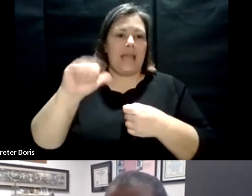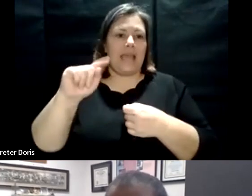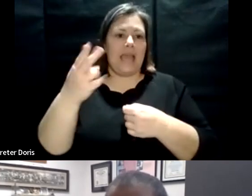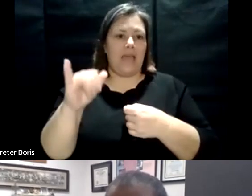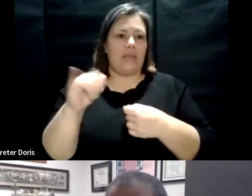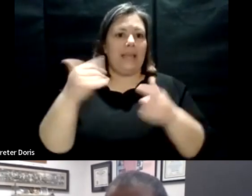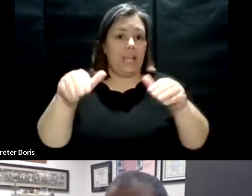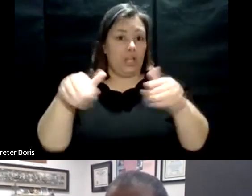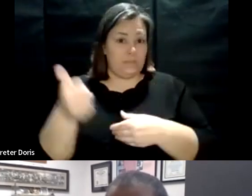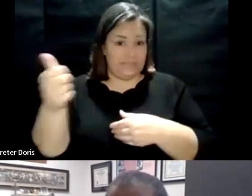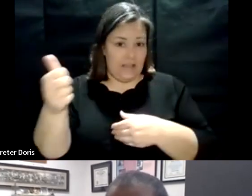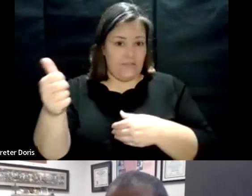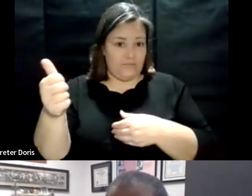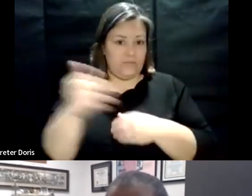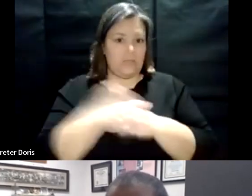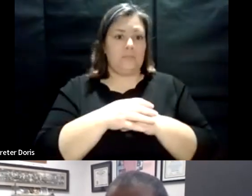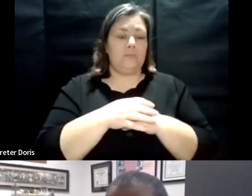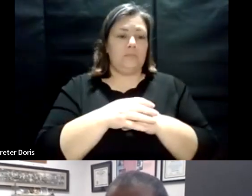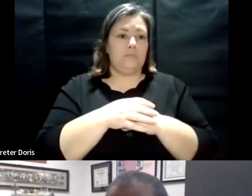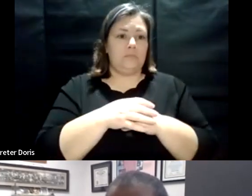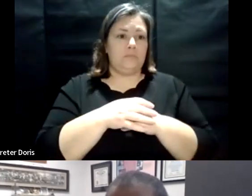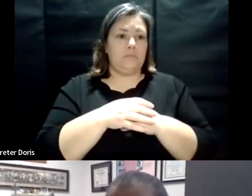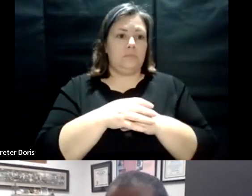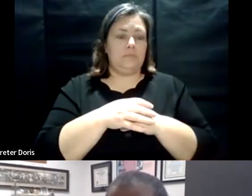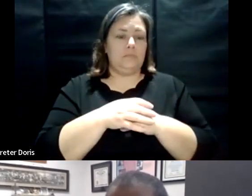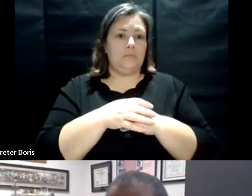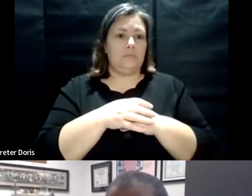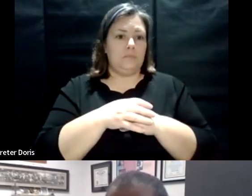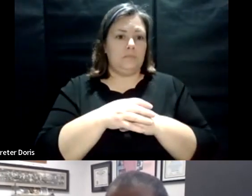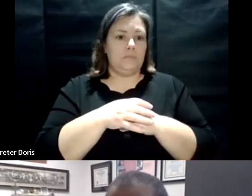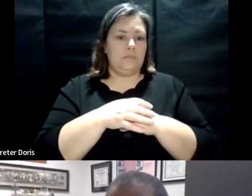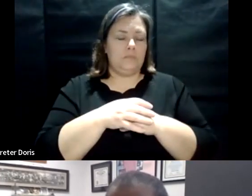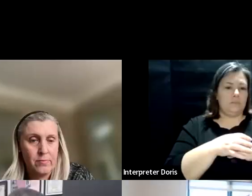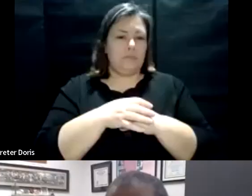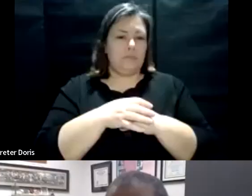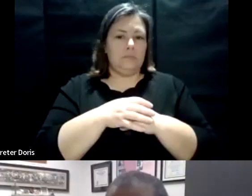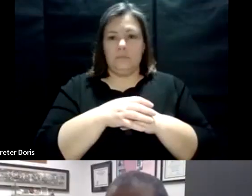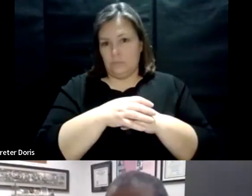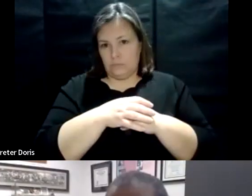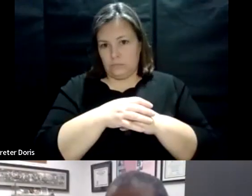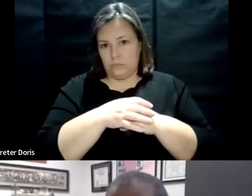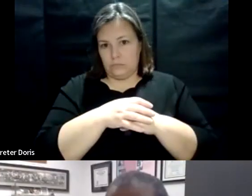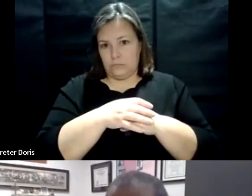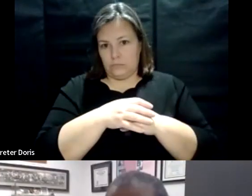So she can enter this herself, and then I'll jump back into our first slide